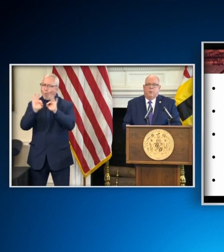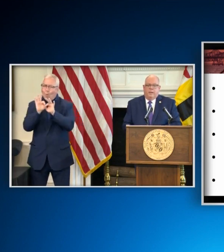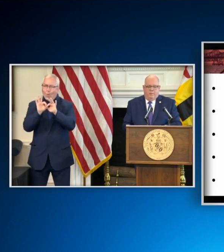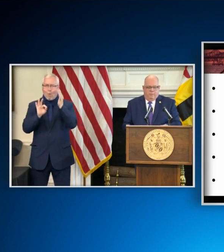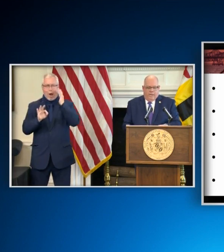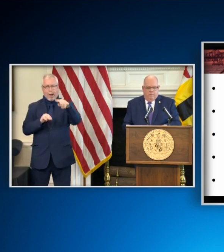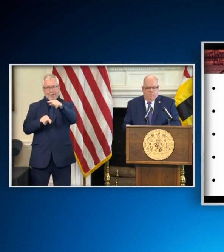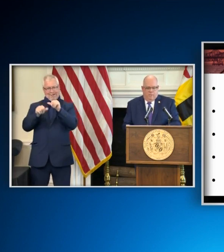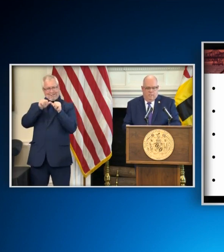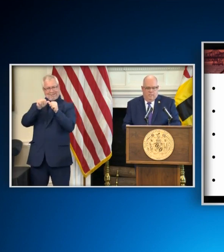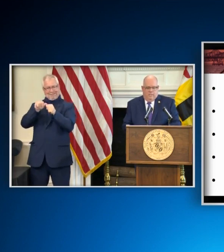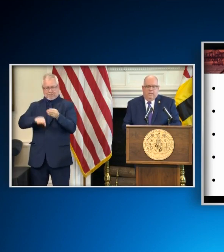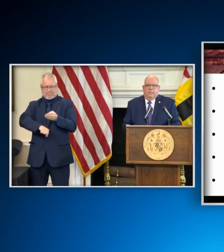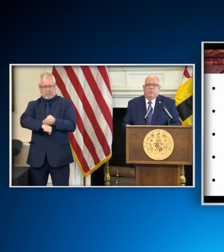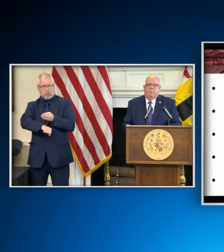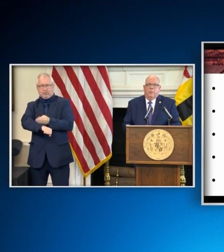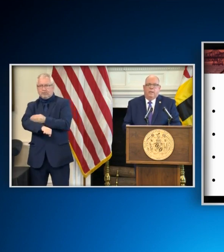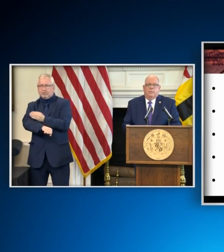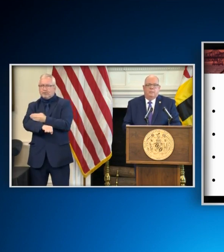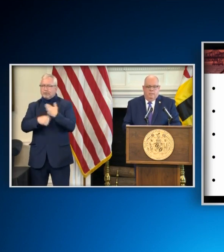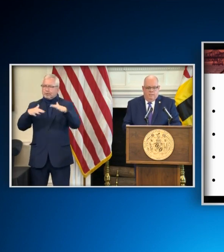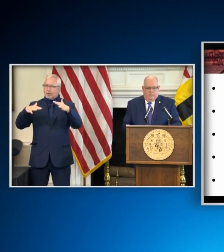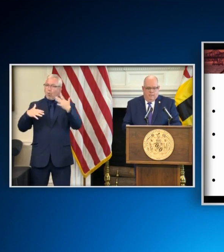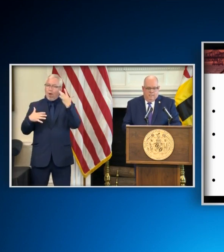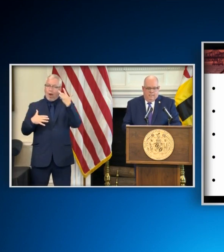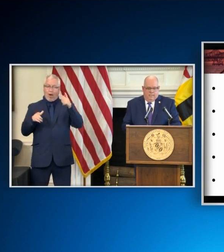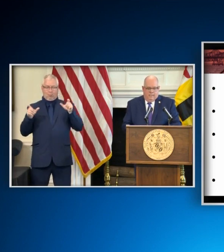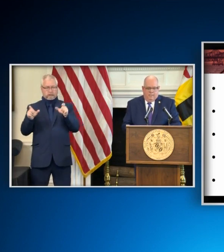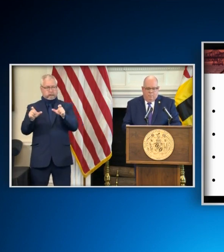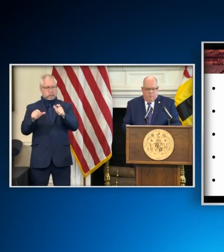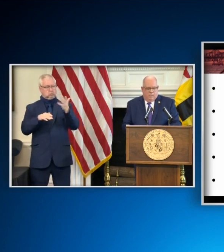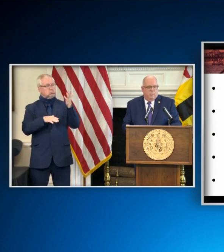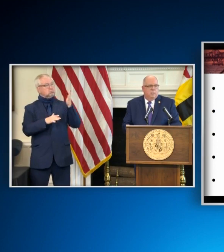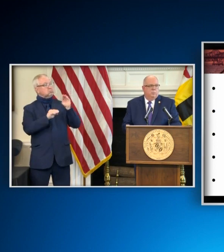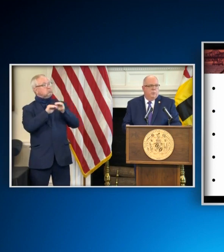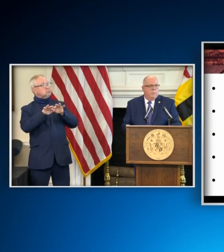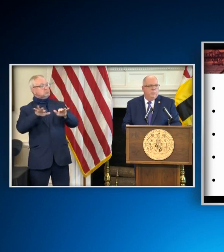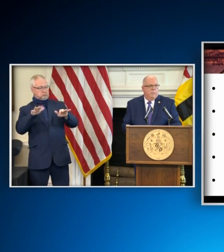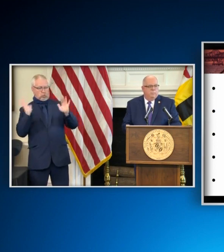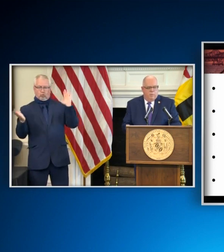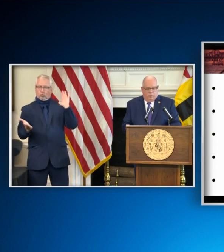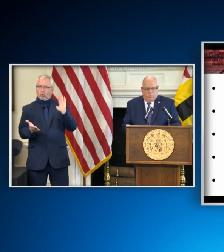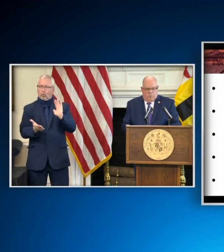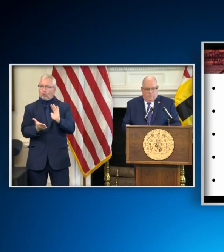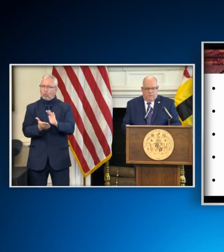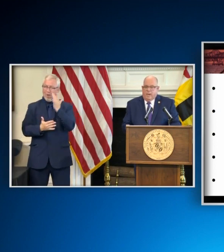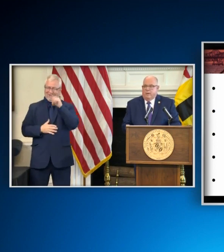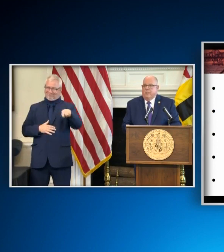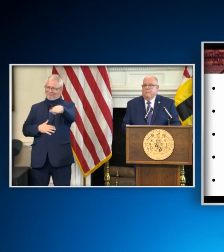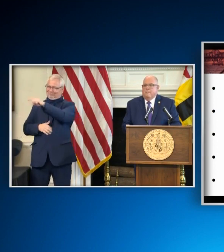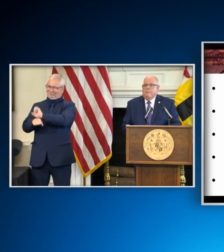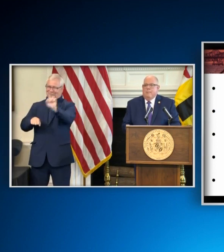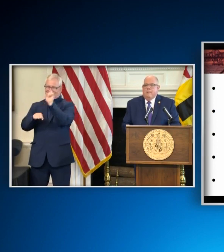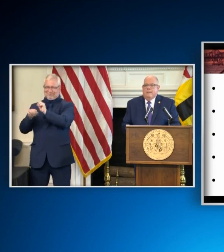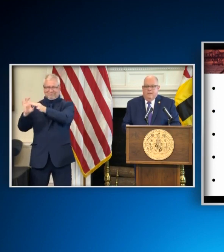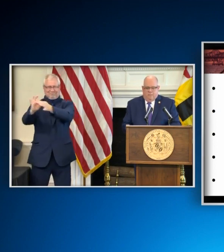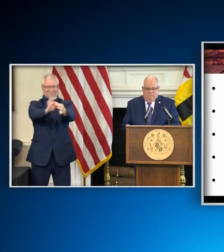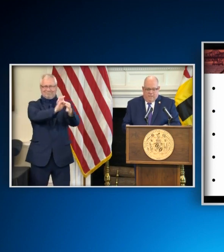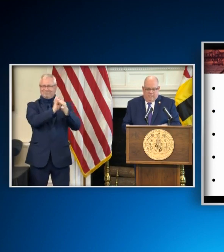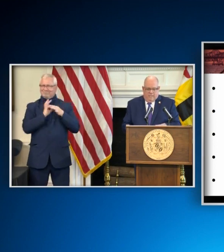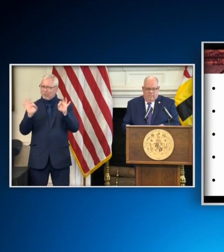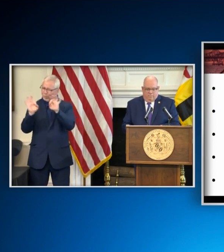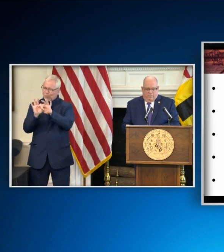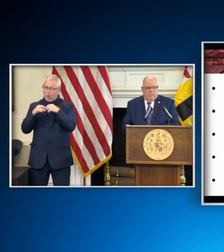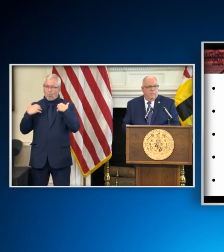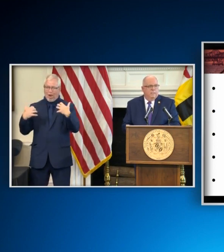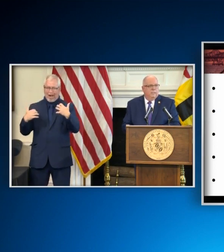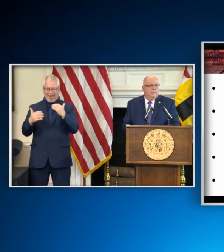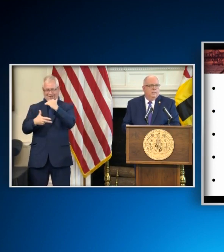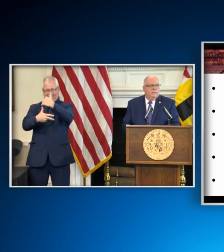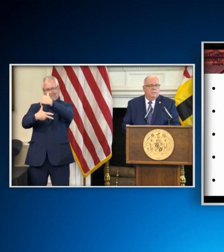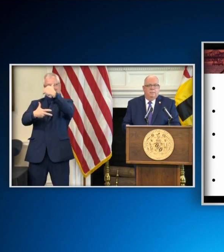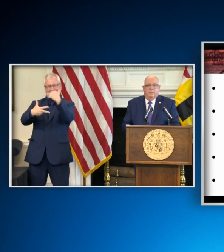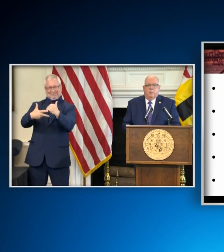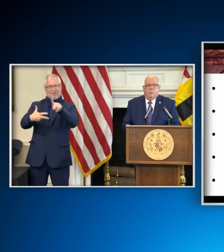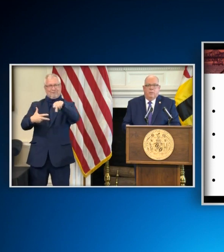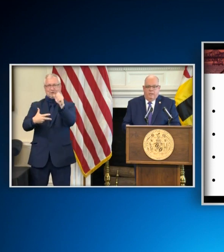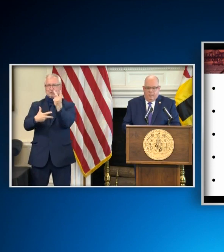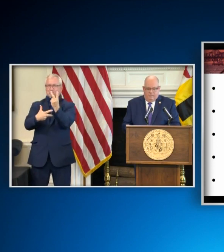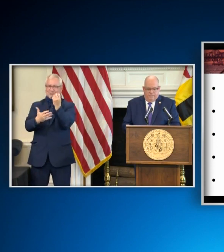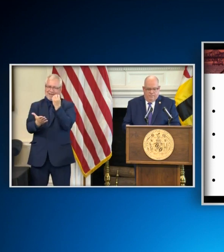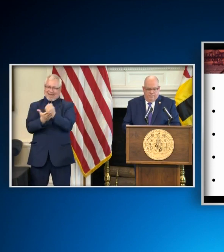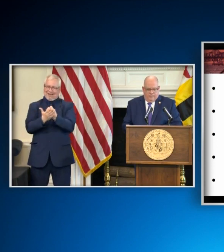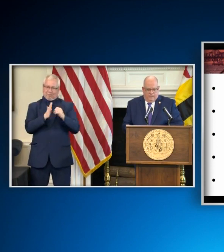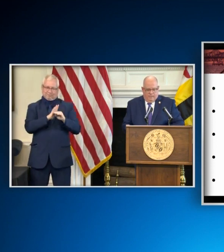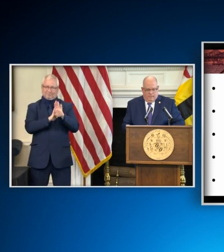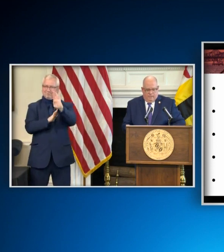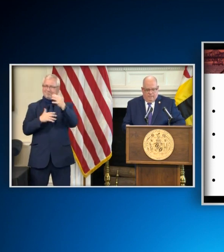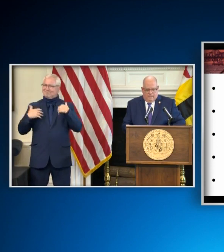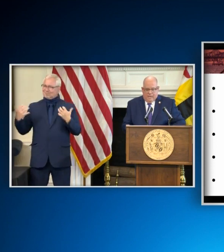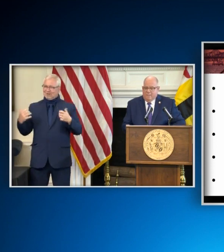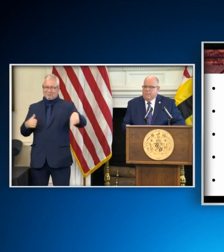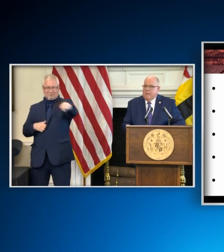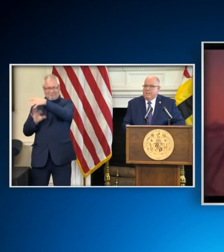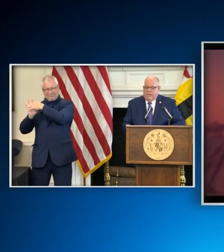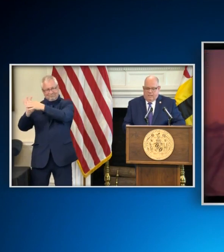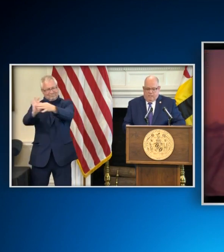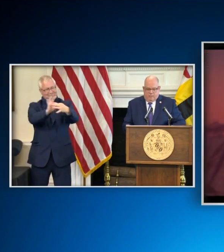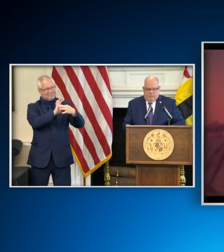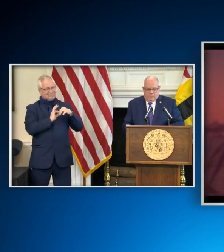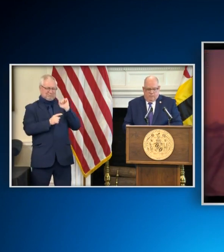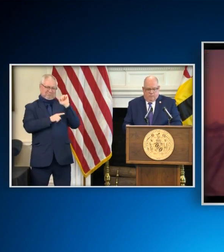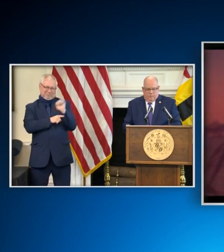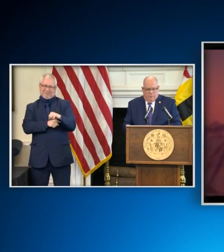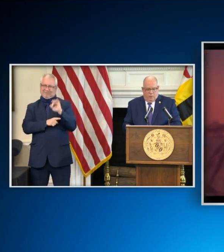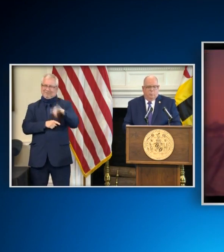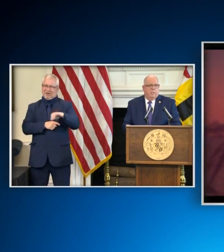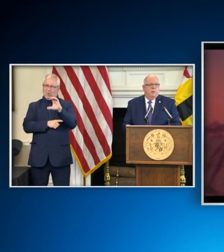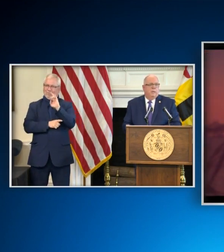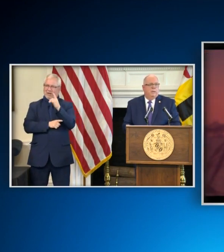THESE ARE SOME OF THE BEST TOOLS WE HAVE TO CONTINUE TO SLOW THE SPREAD OF THE VIRUS AND TO PUT US IN A POSITION TO REBUILD AND RESTORE OUR ECONOMY, AND TO FINALLY DEFEAT THIS INVISIBLE